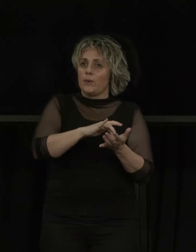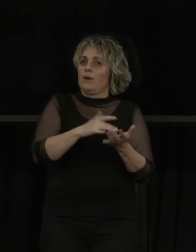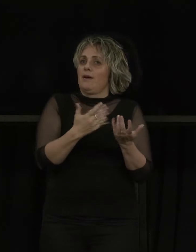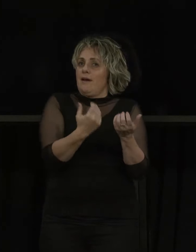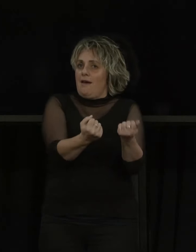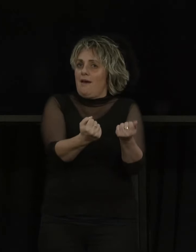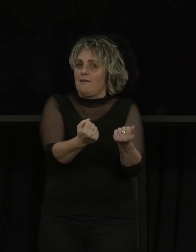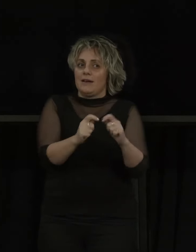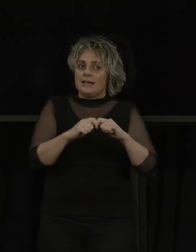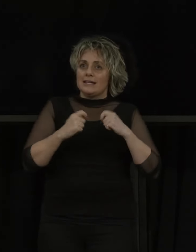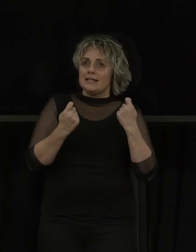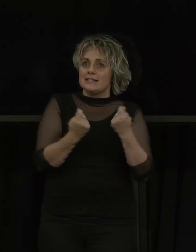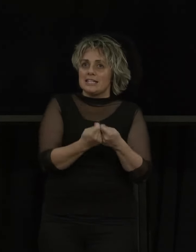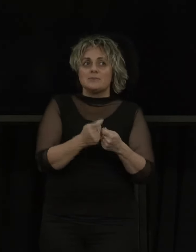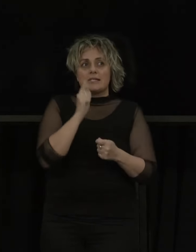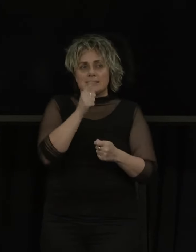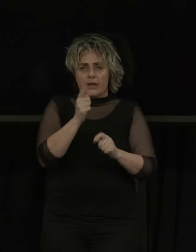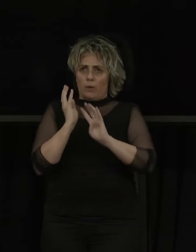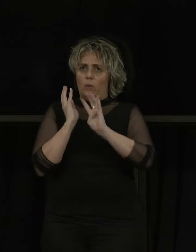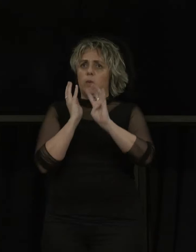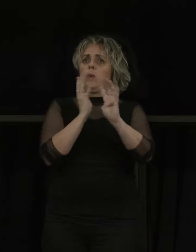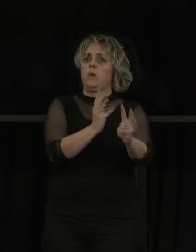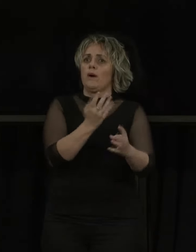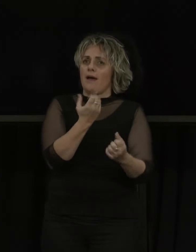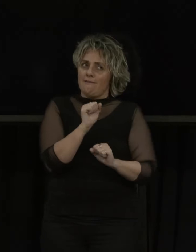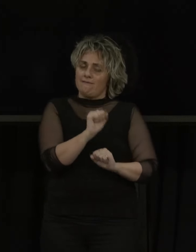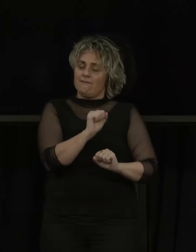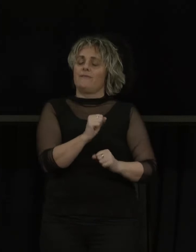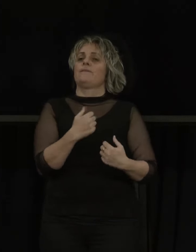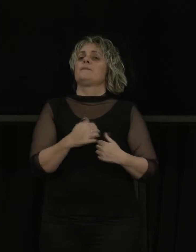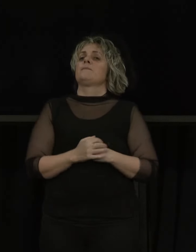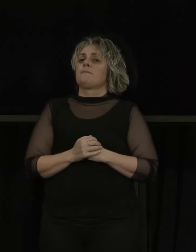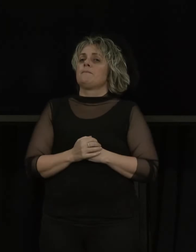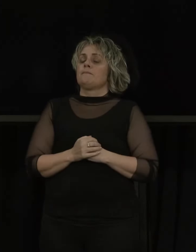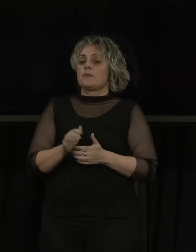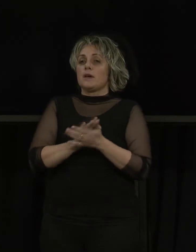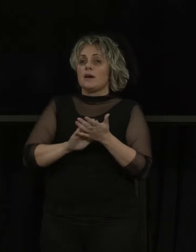In Waikato, additional testing capacity has been stood up at the testing sites around the